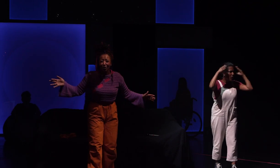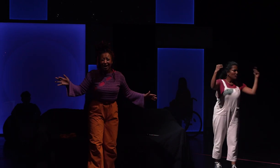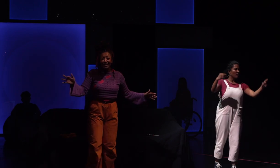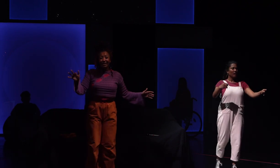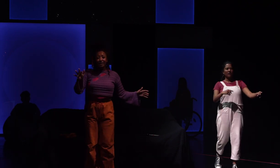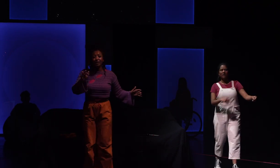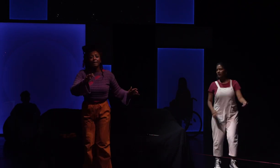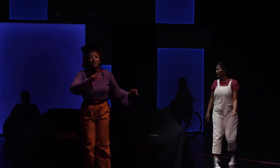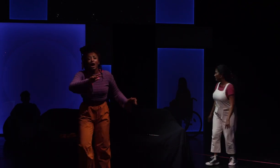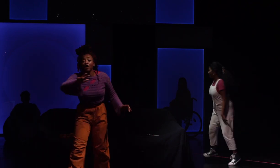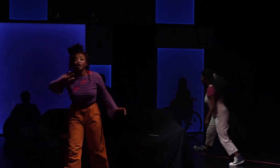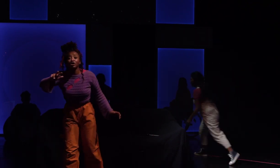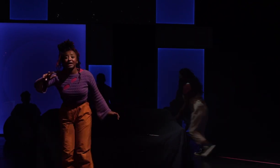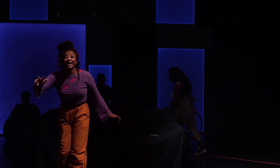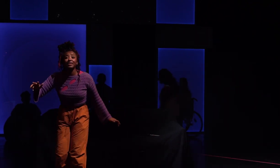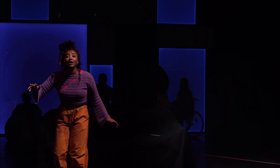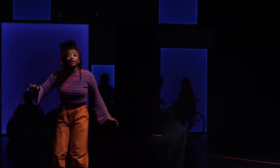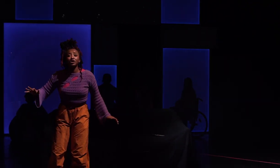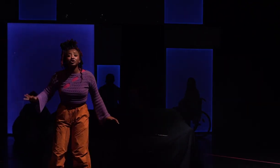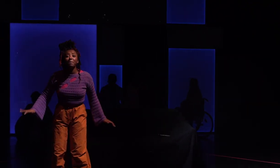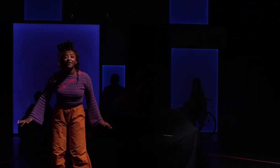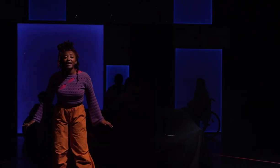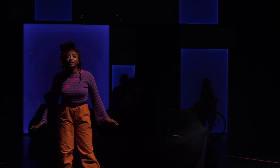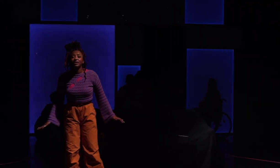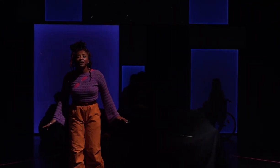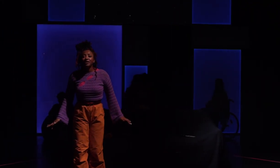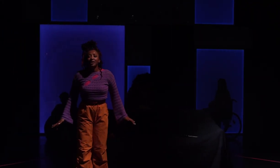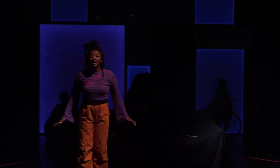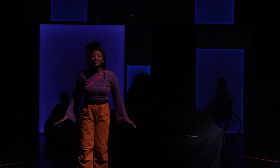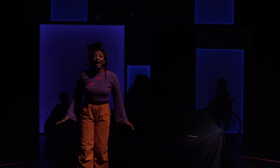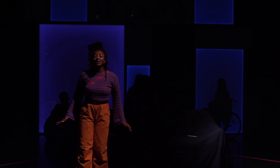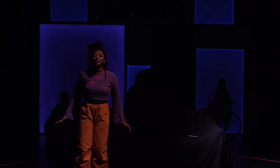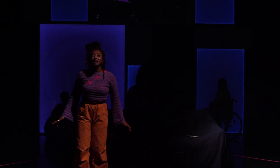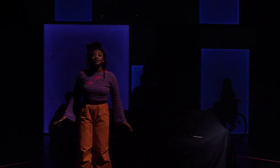Yoda!? I run across the heath to the top of a hill, and I stand underneath the